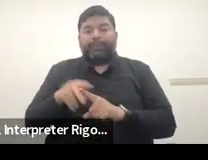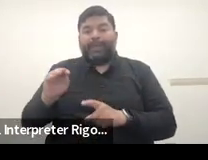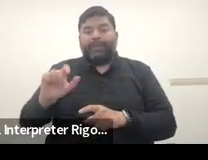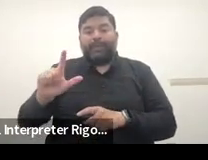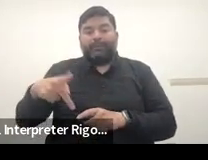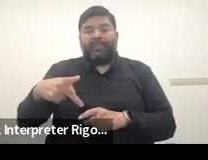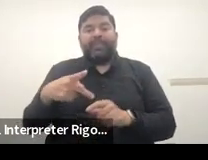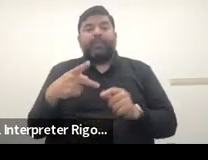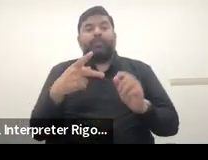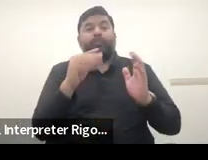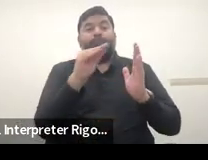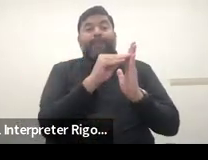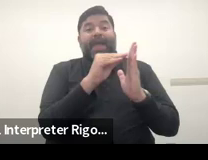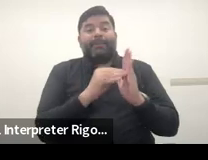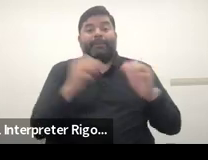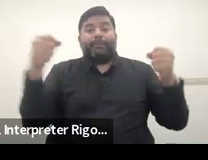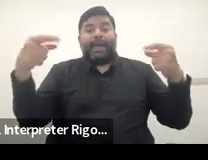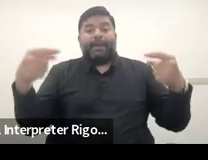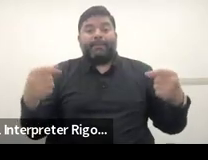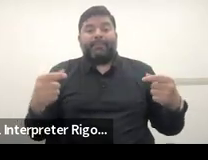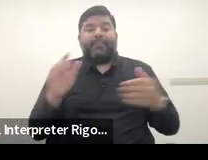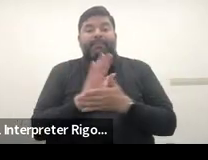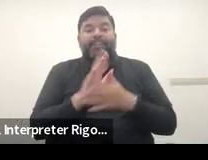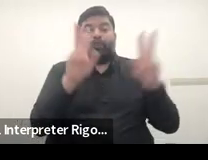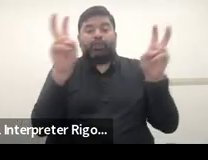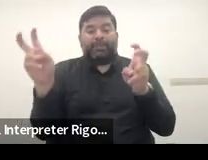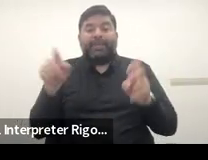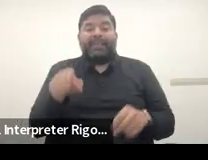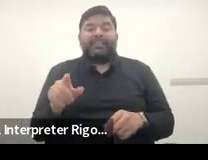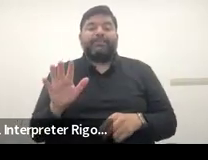embedding to the topic and this does about 8% more accurate than the majority class